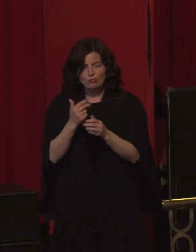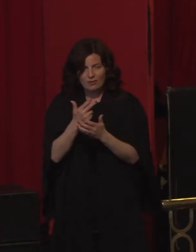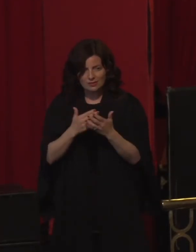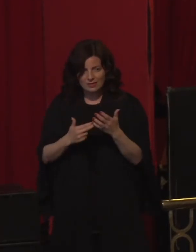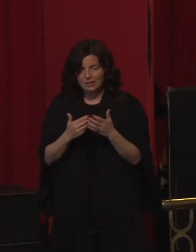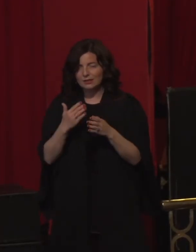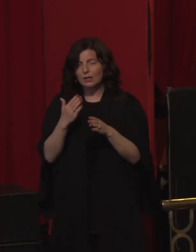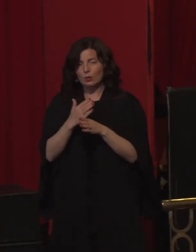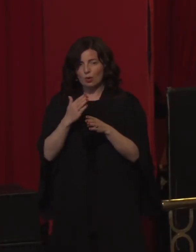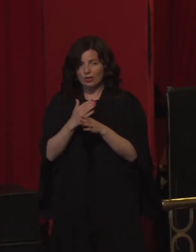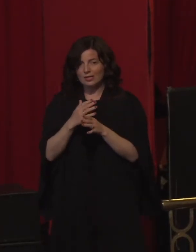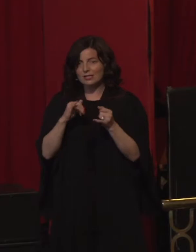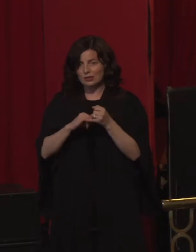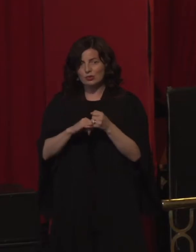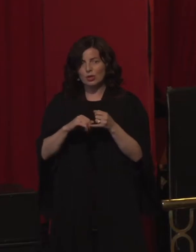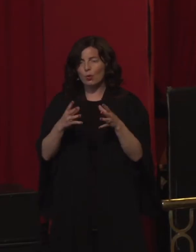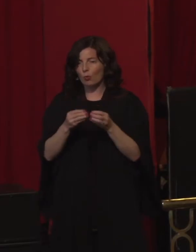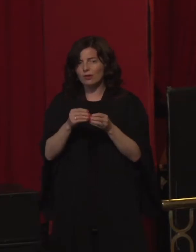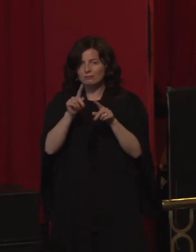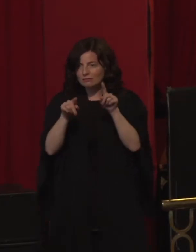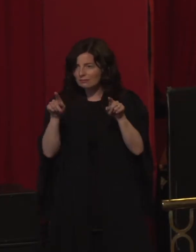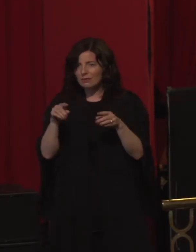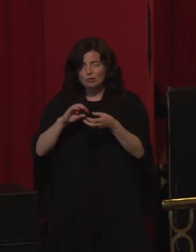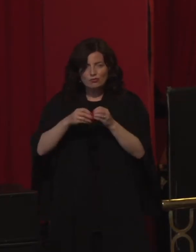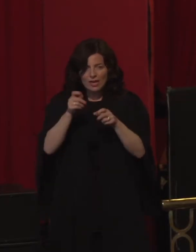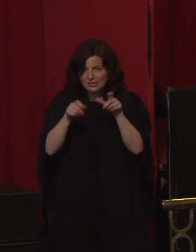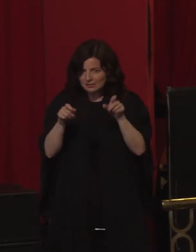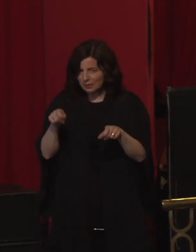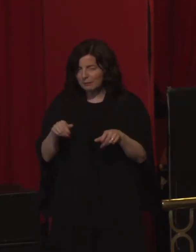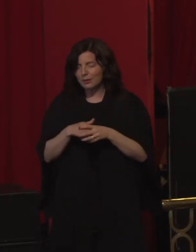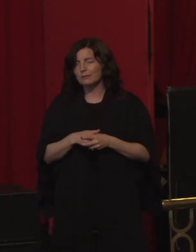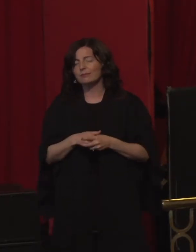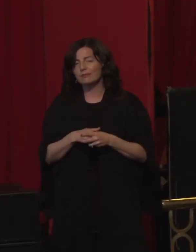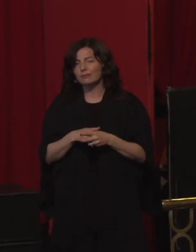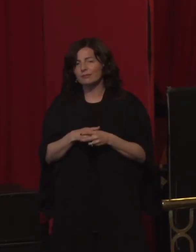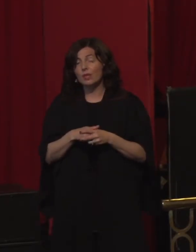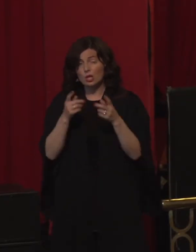amongst other creative people. Our university experiences presented a host of challenges,